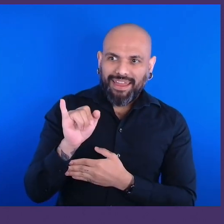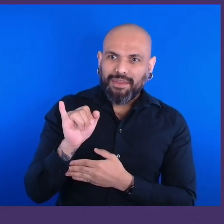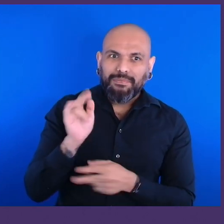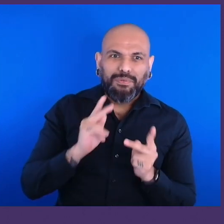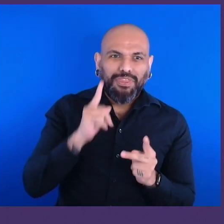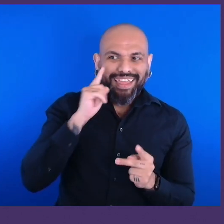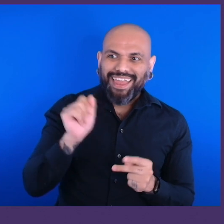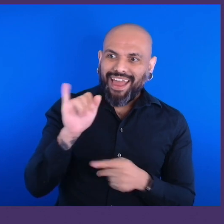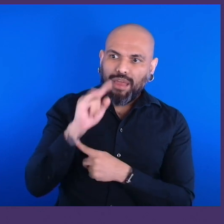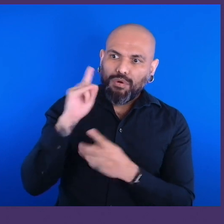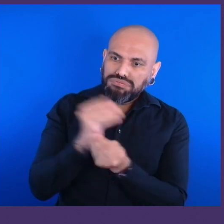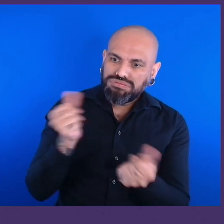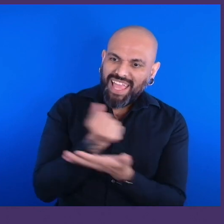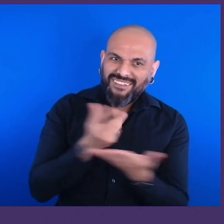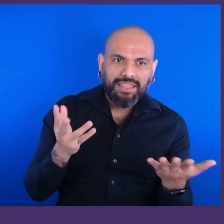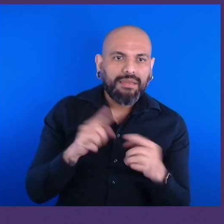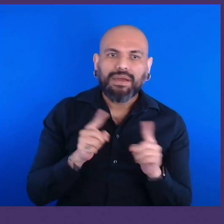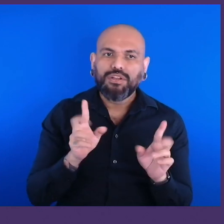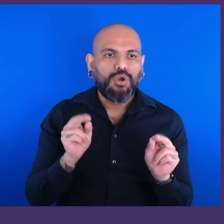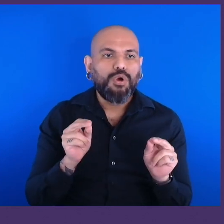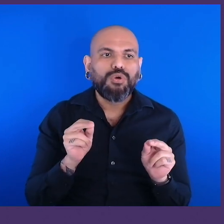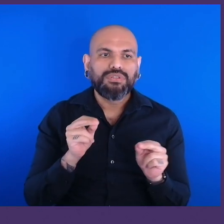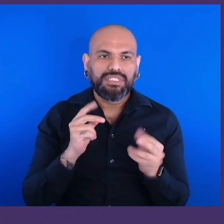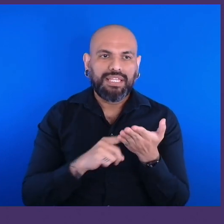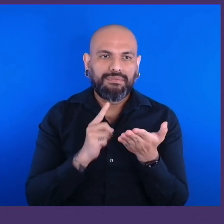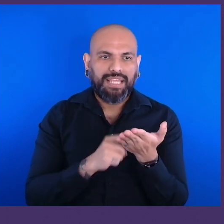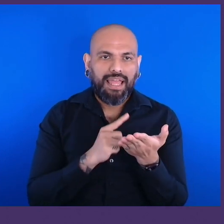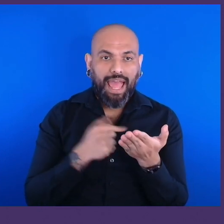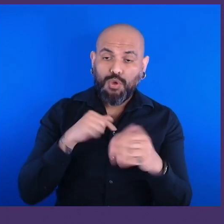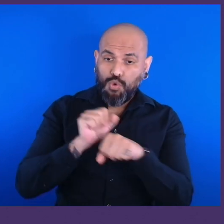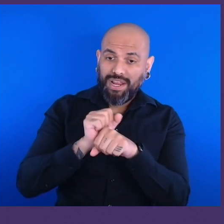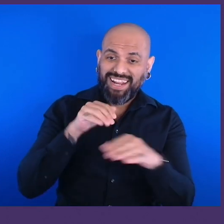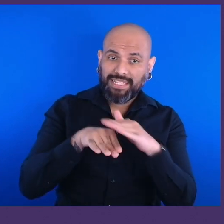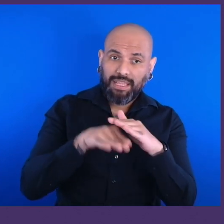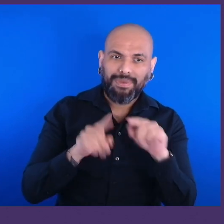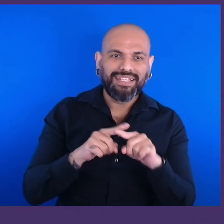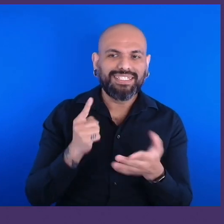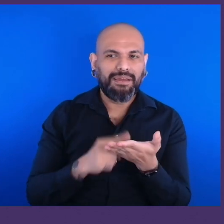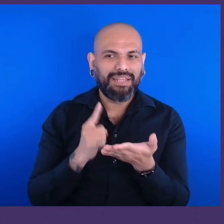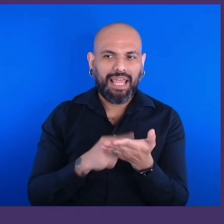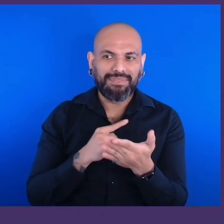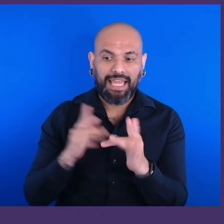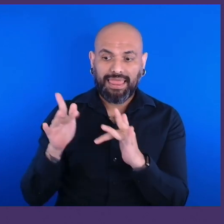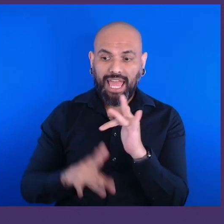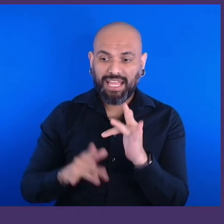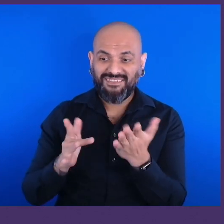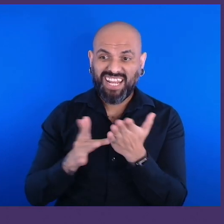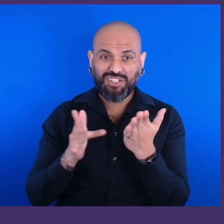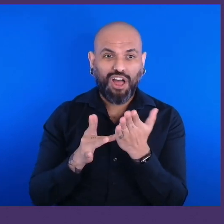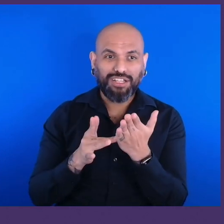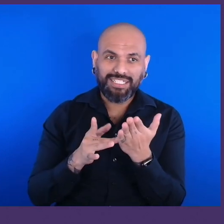and sometimes the challenge is not the lack of technology. So, we need resources, political commitment, awareness,